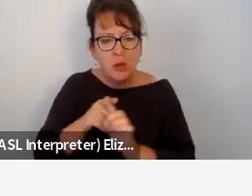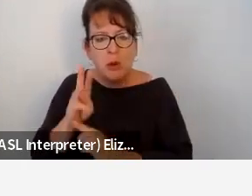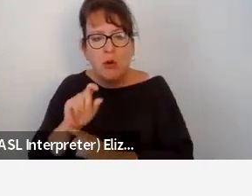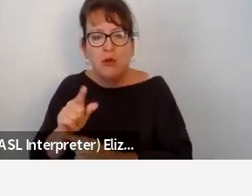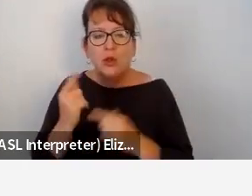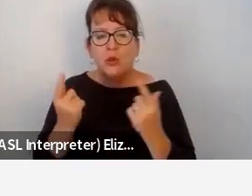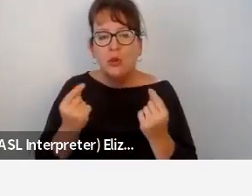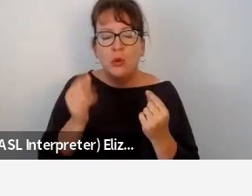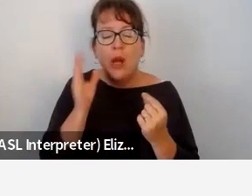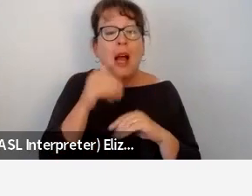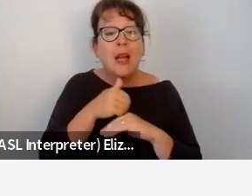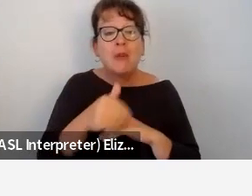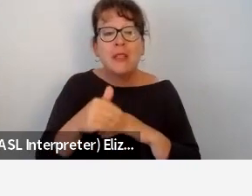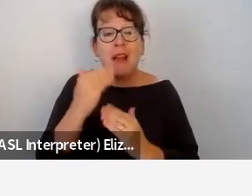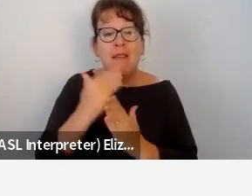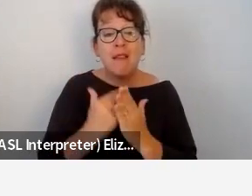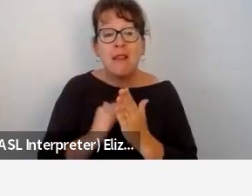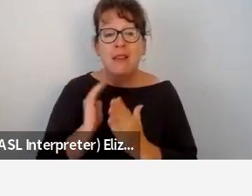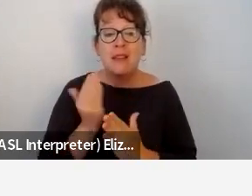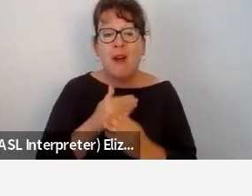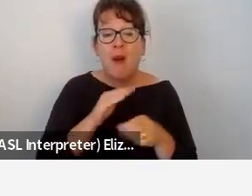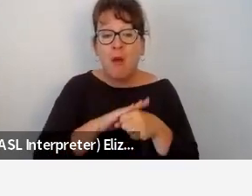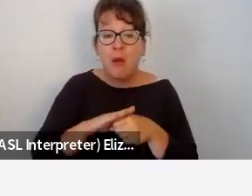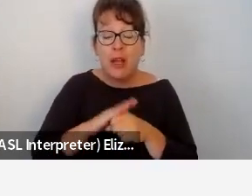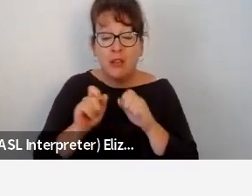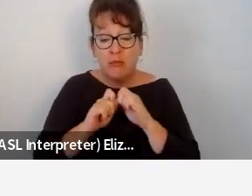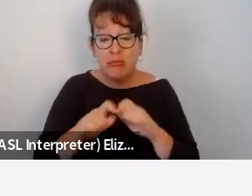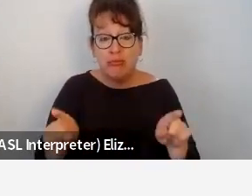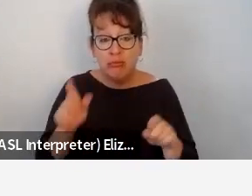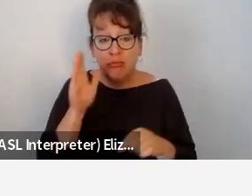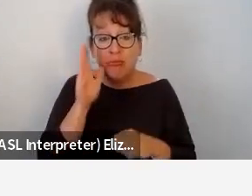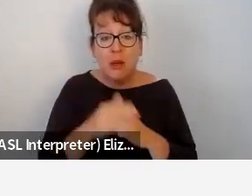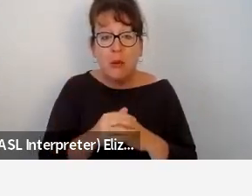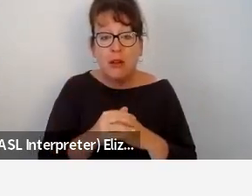funding any infrastructure that is not going to be used for the piece of equipment that you purchased